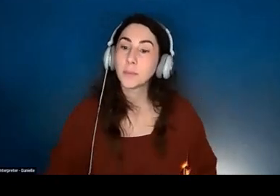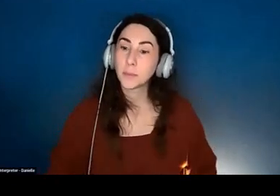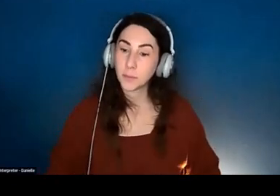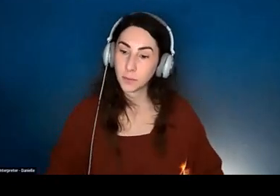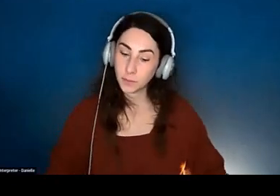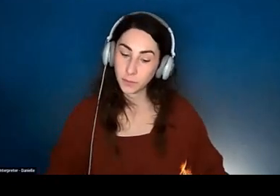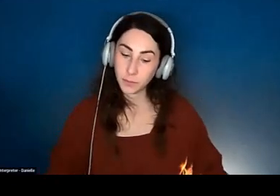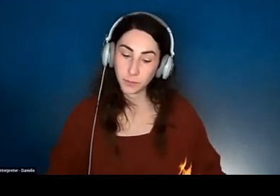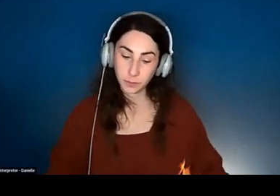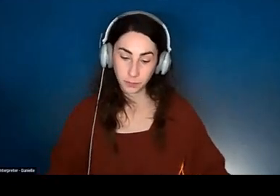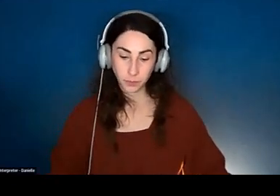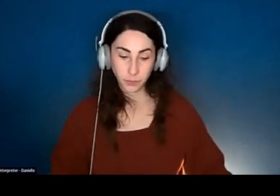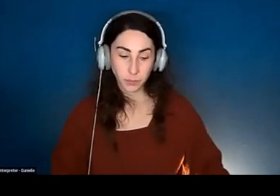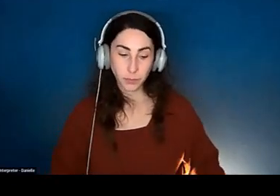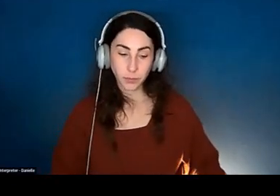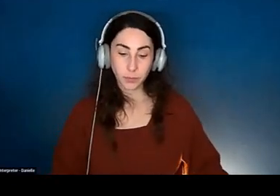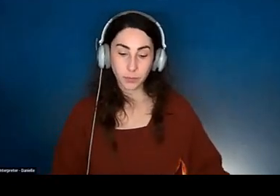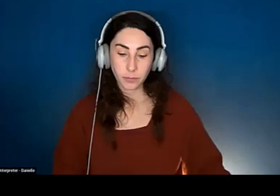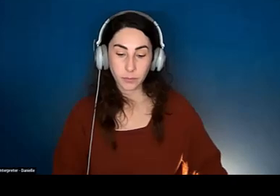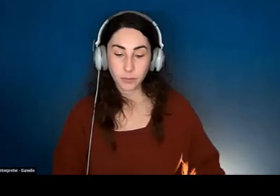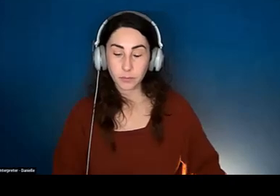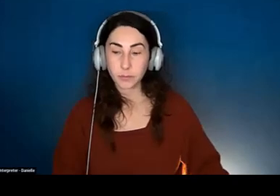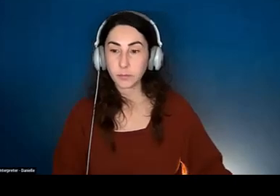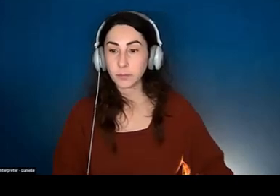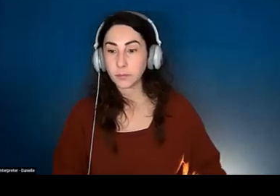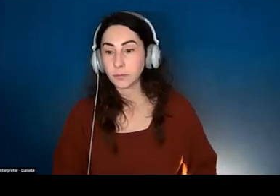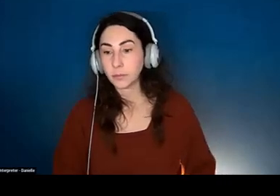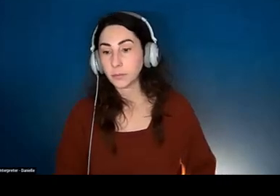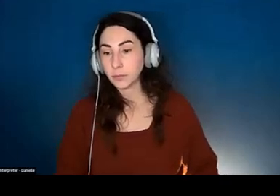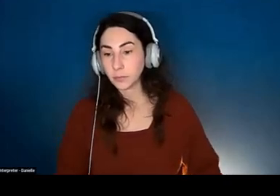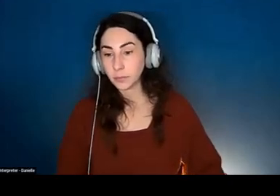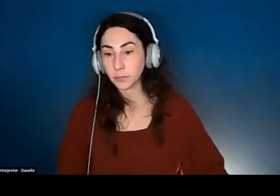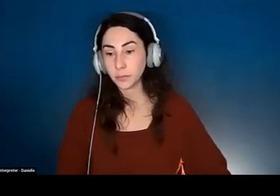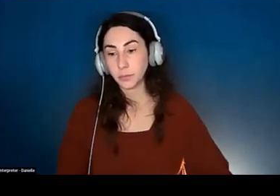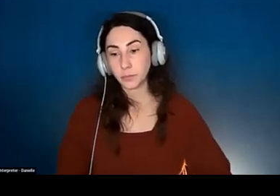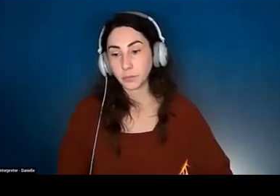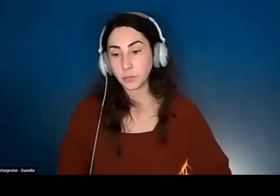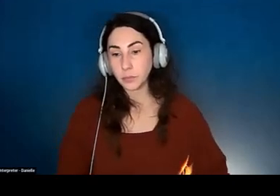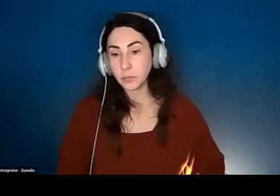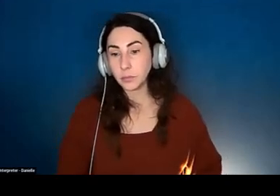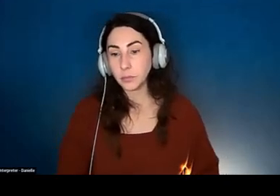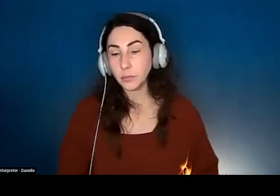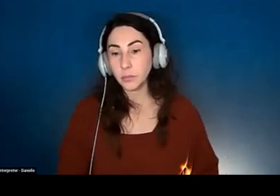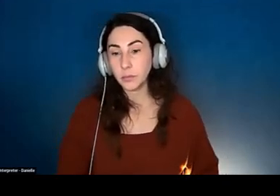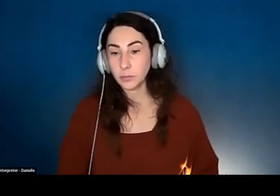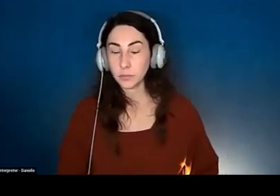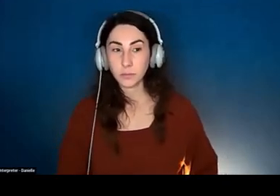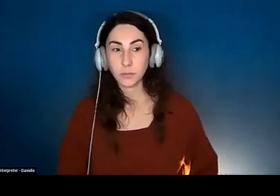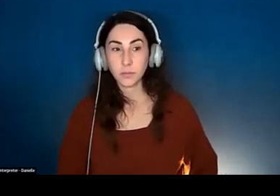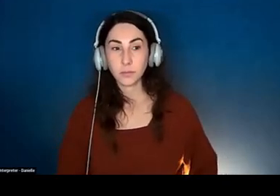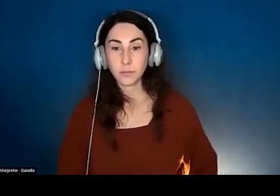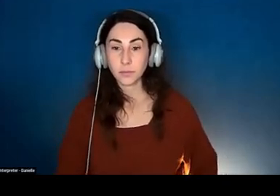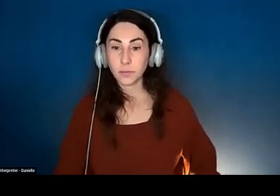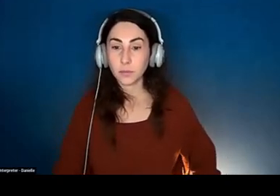So here in Washington, the MFP project director